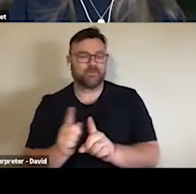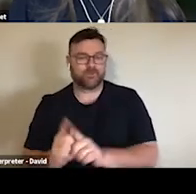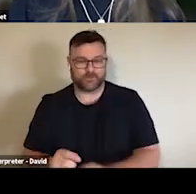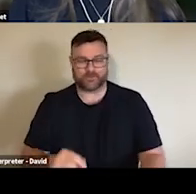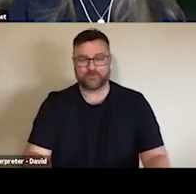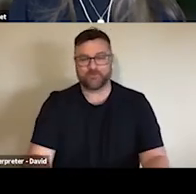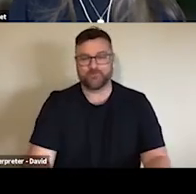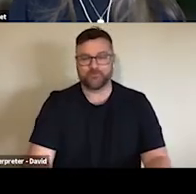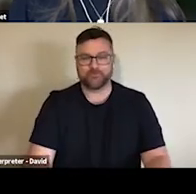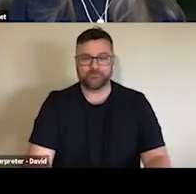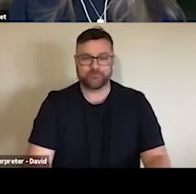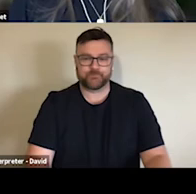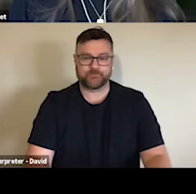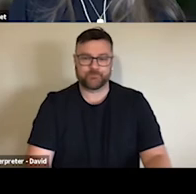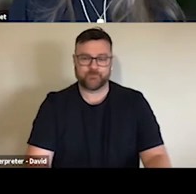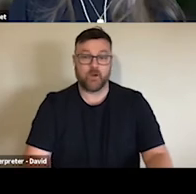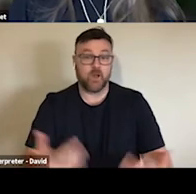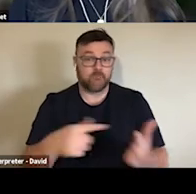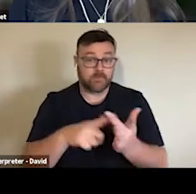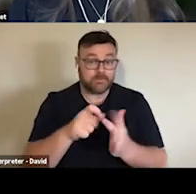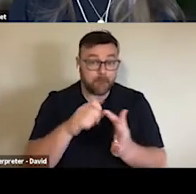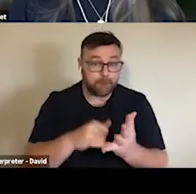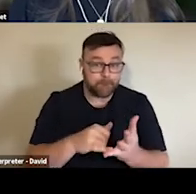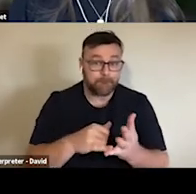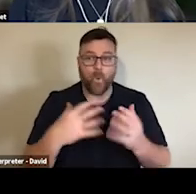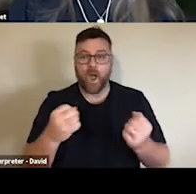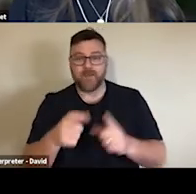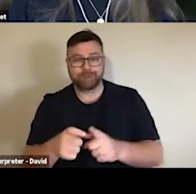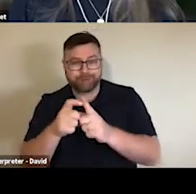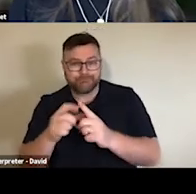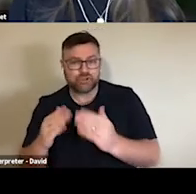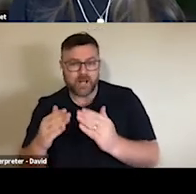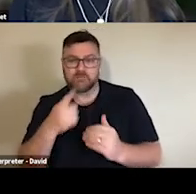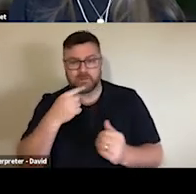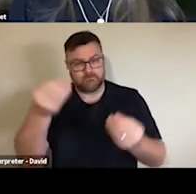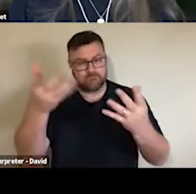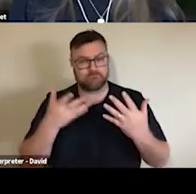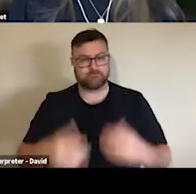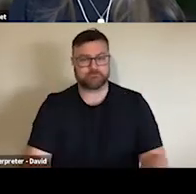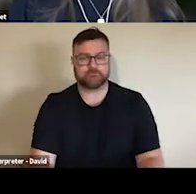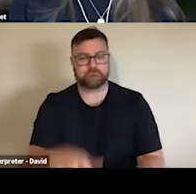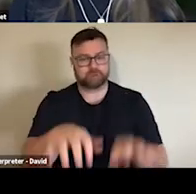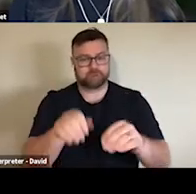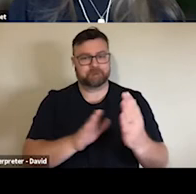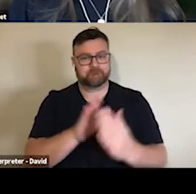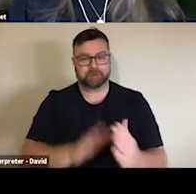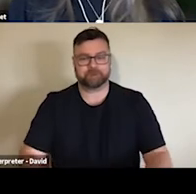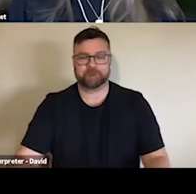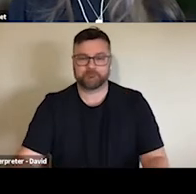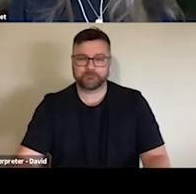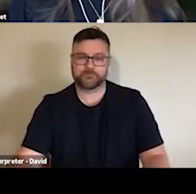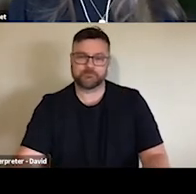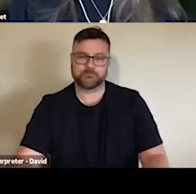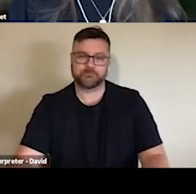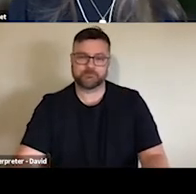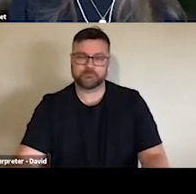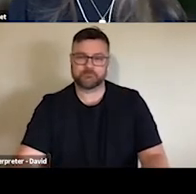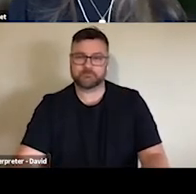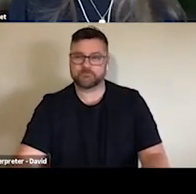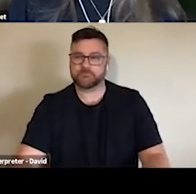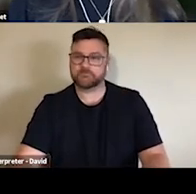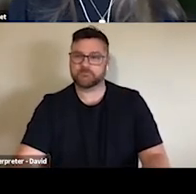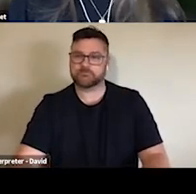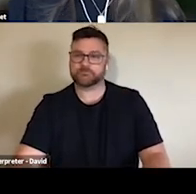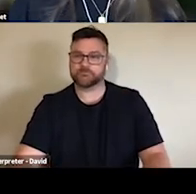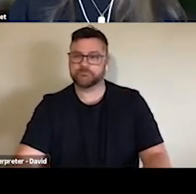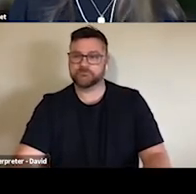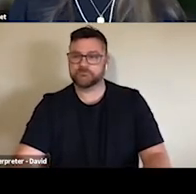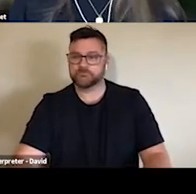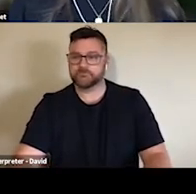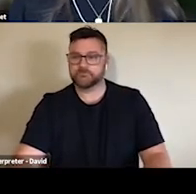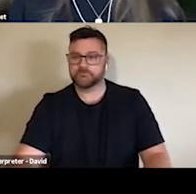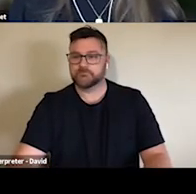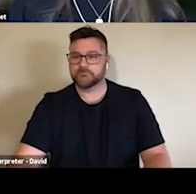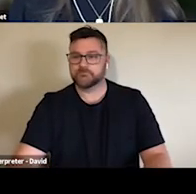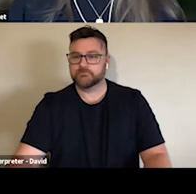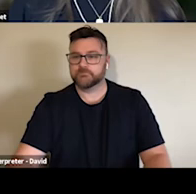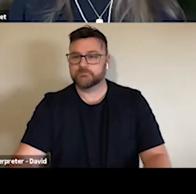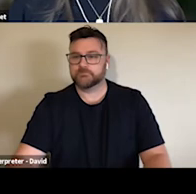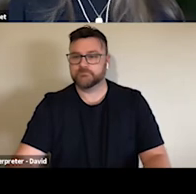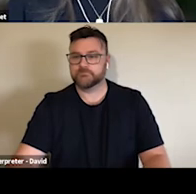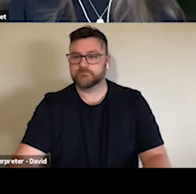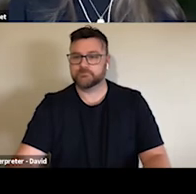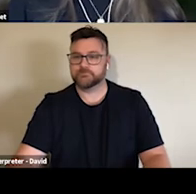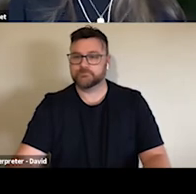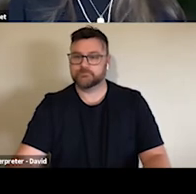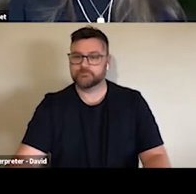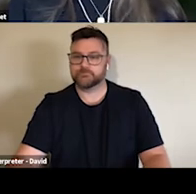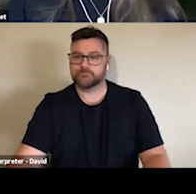Rebecca, I thought I'd turn to you now and just ask what do you think has been most interesting